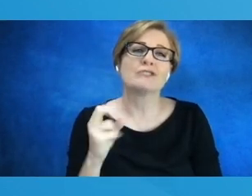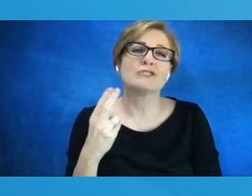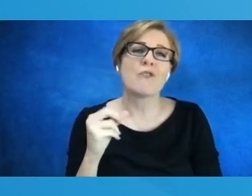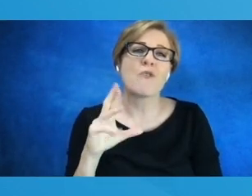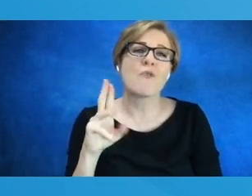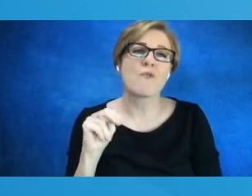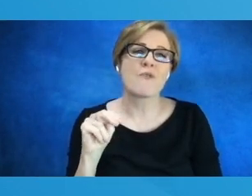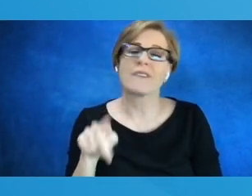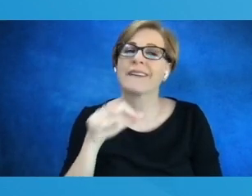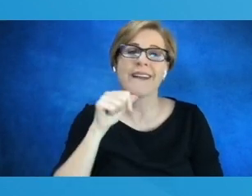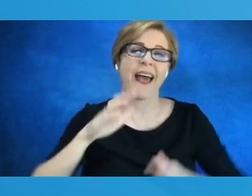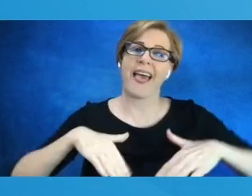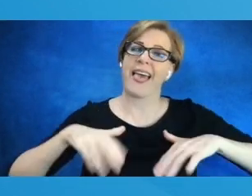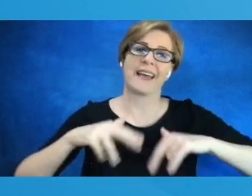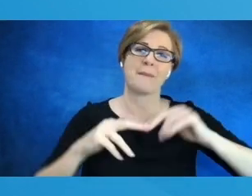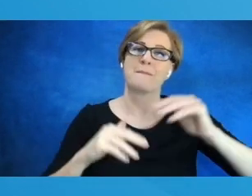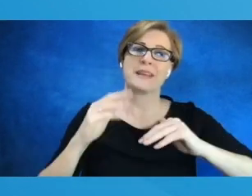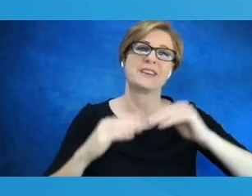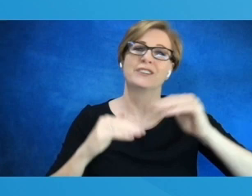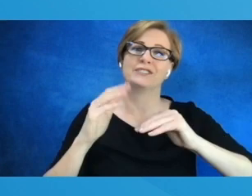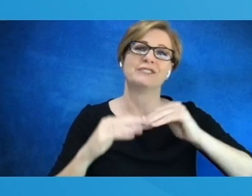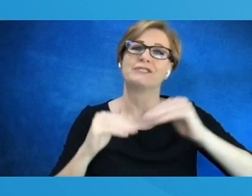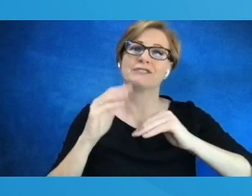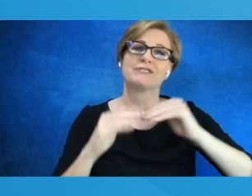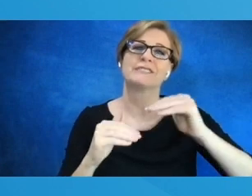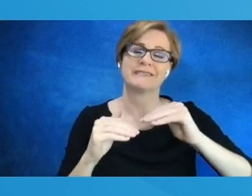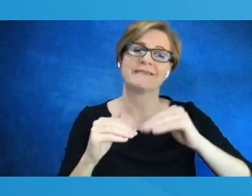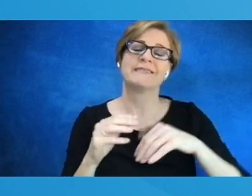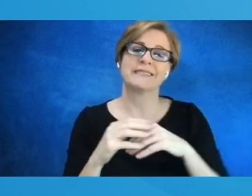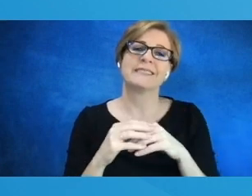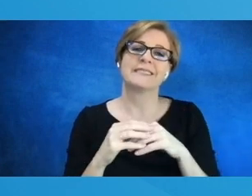the background of this photograph.